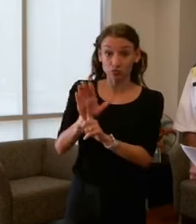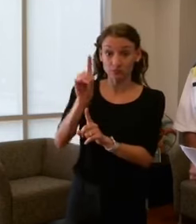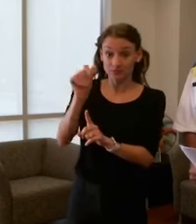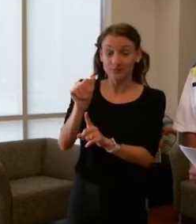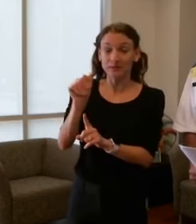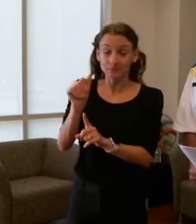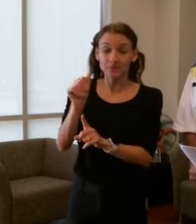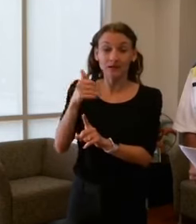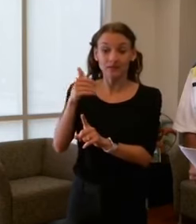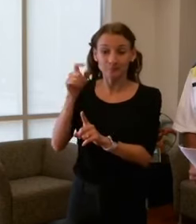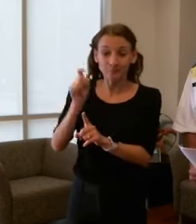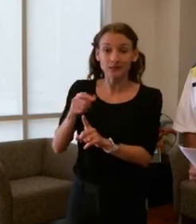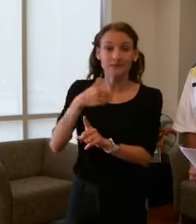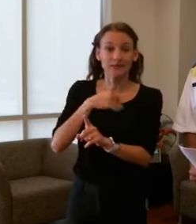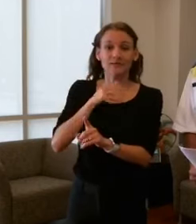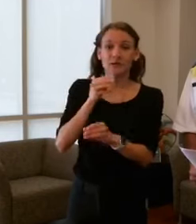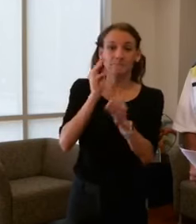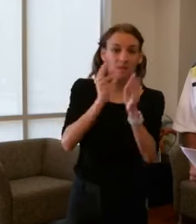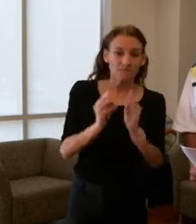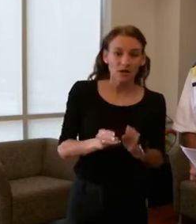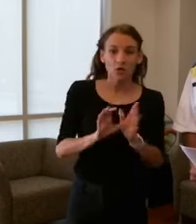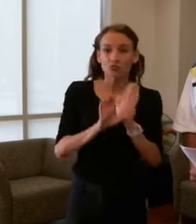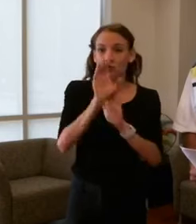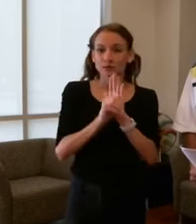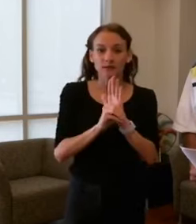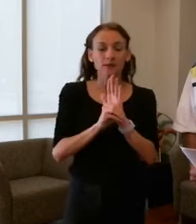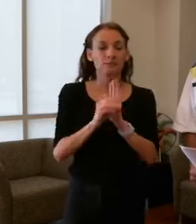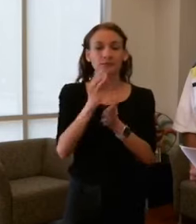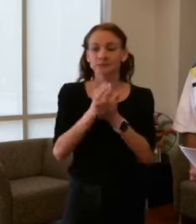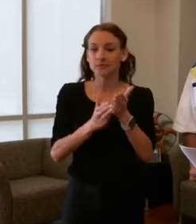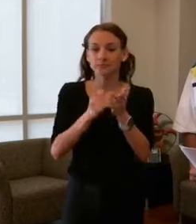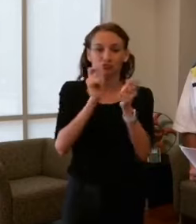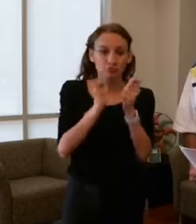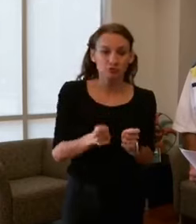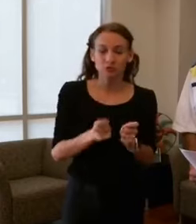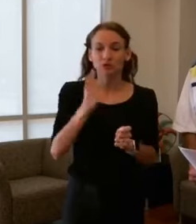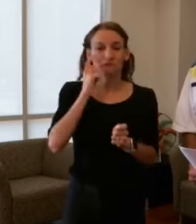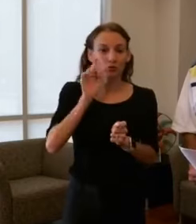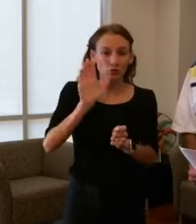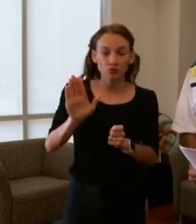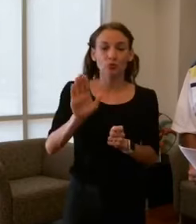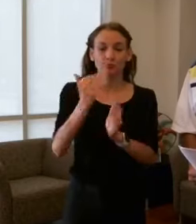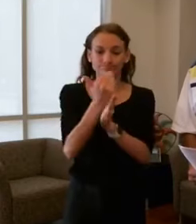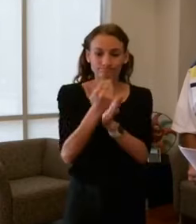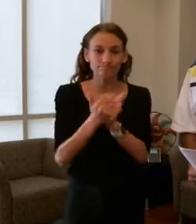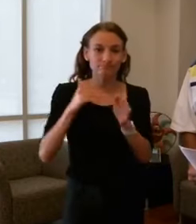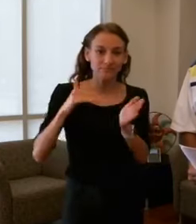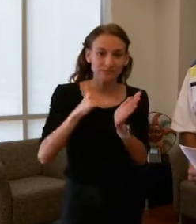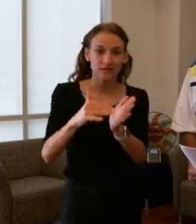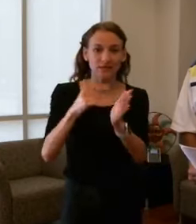must have what we have what we call modified curriculum or some changes in course study in that class